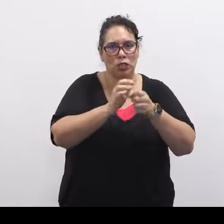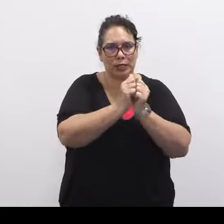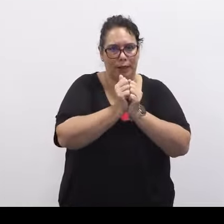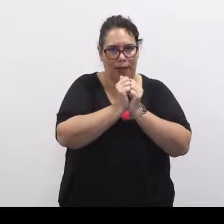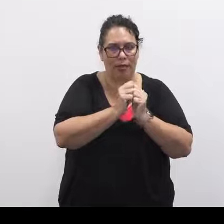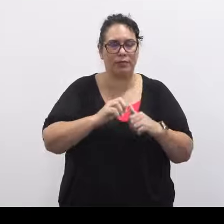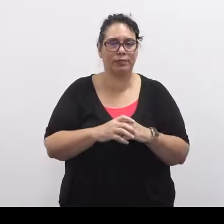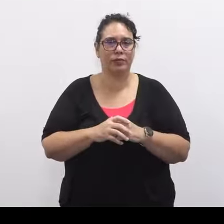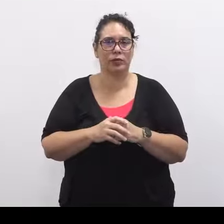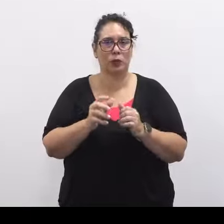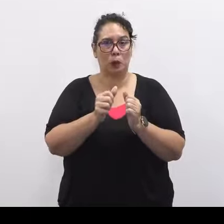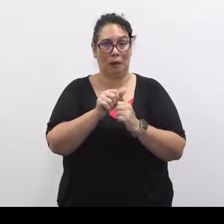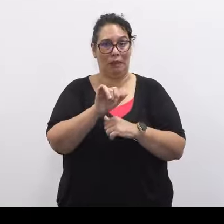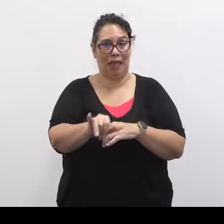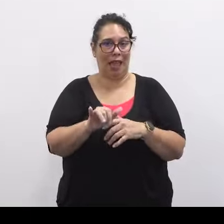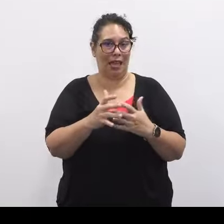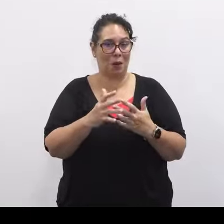With that, let me plug one more time.